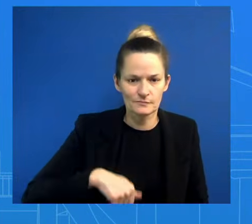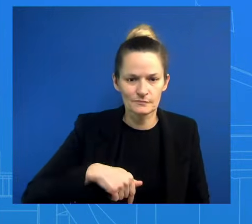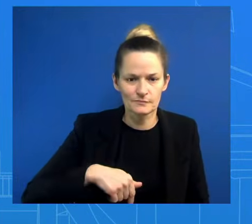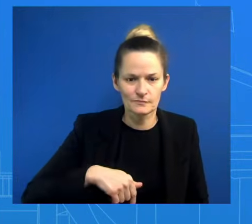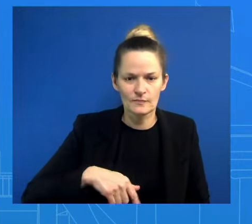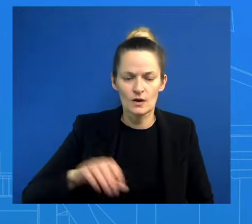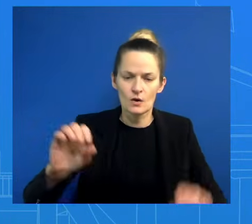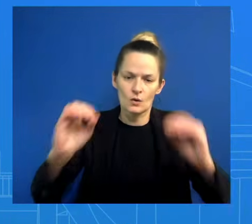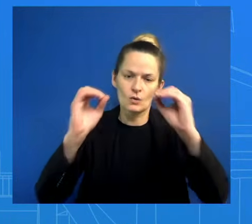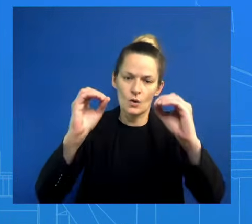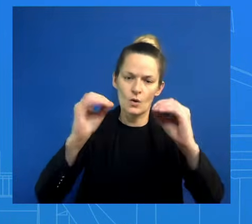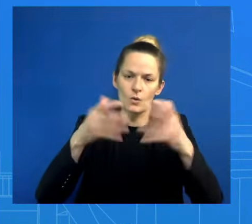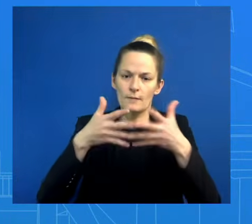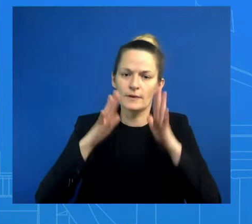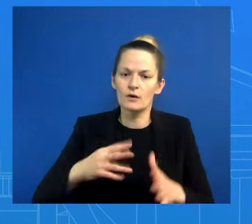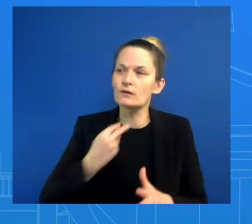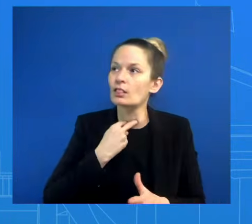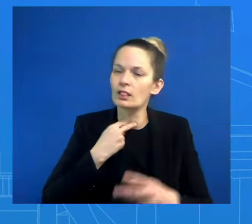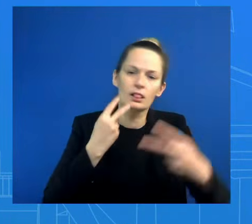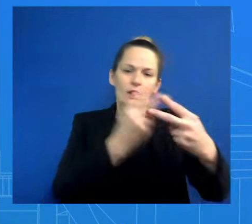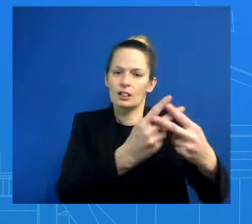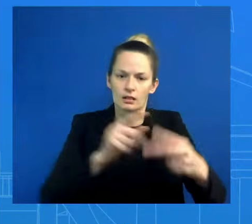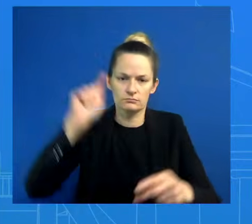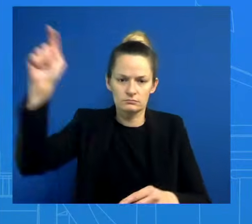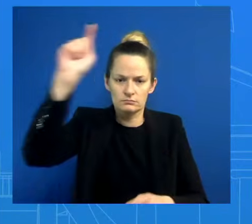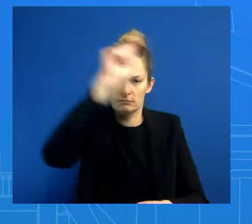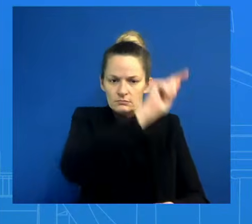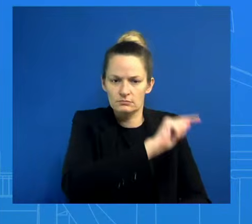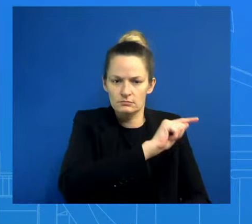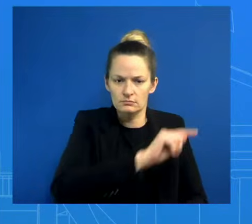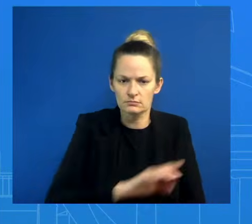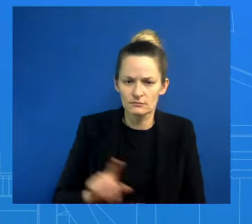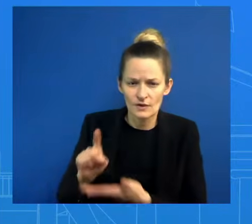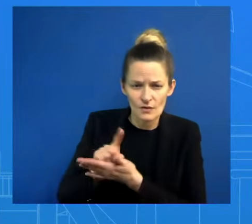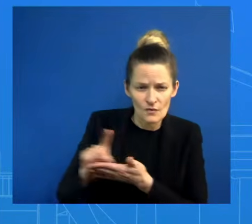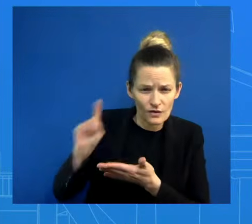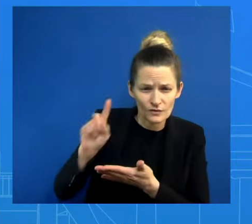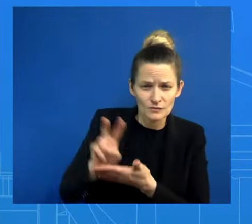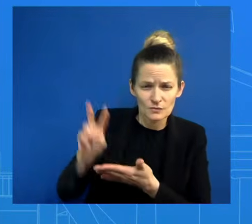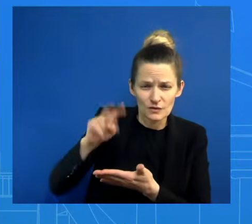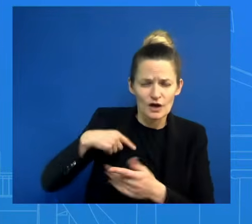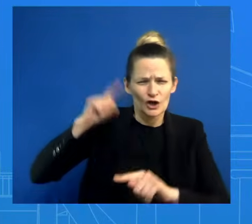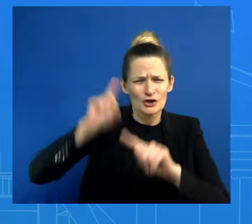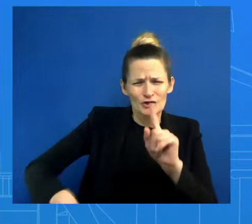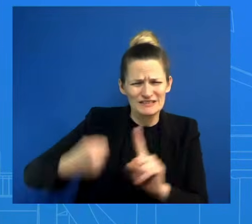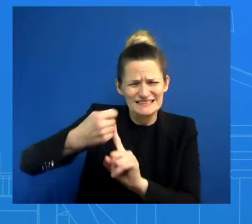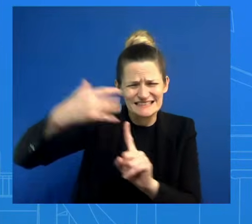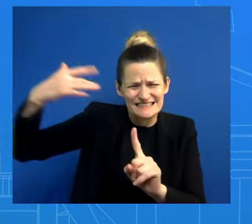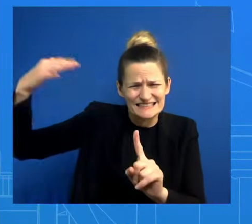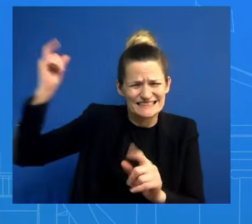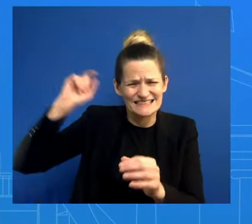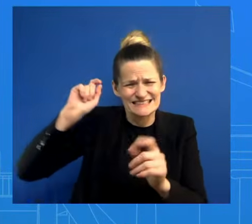I can't go into details, specifics on the five days or when things were signed. I don't have that information to provide for you at this time.